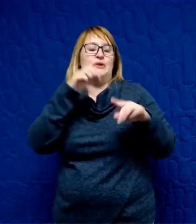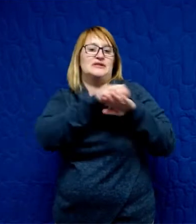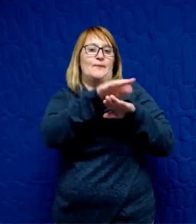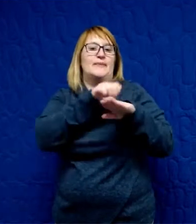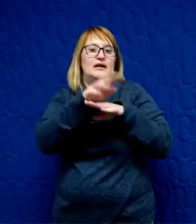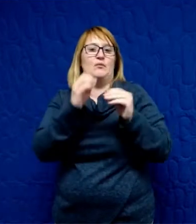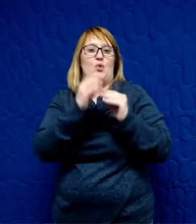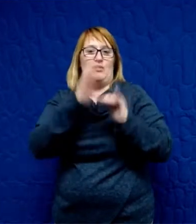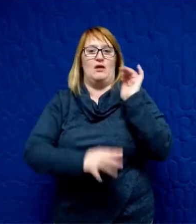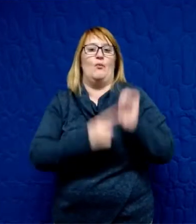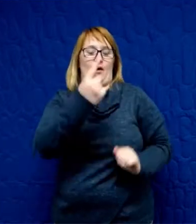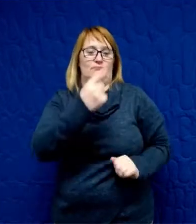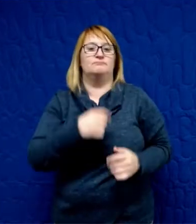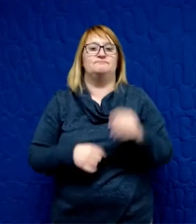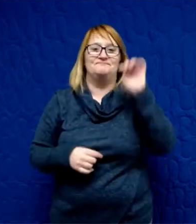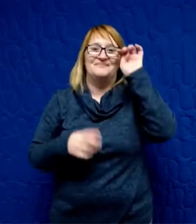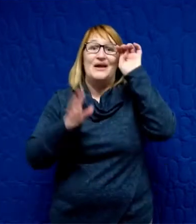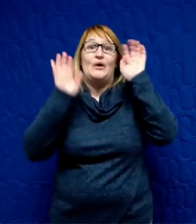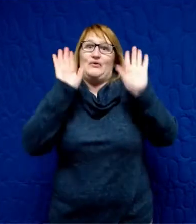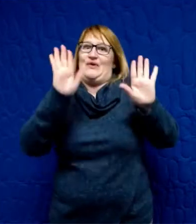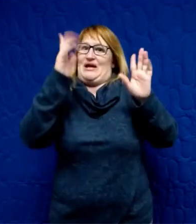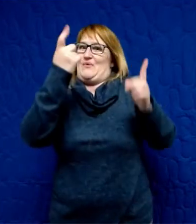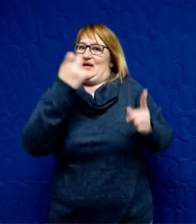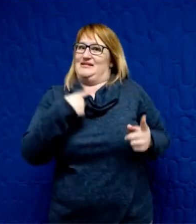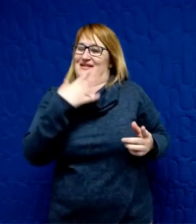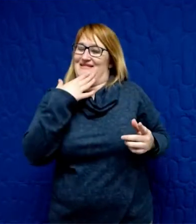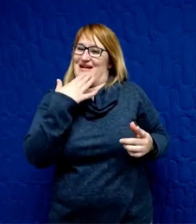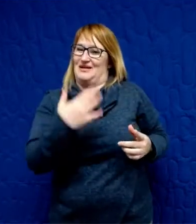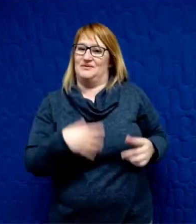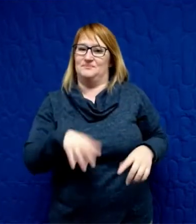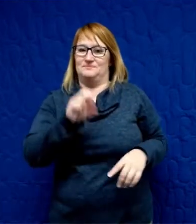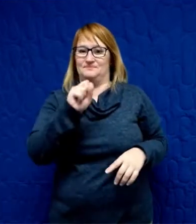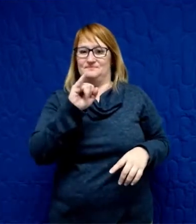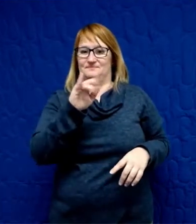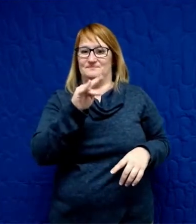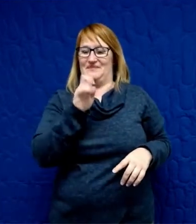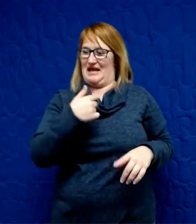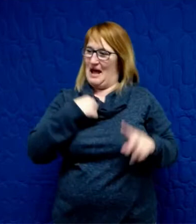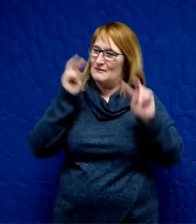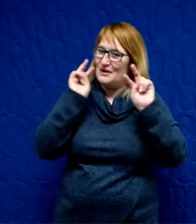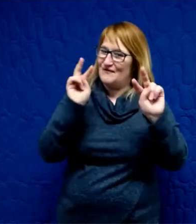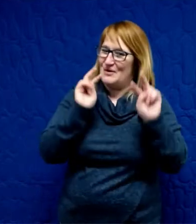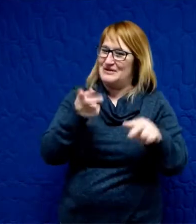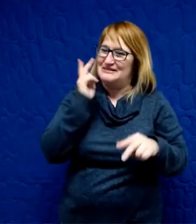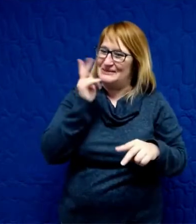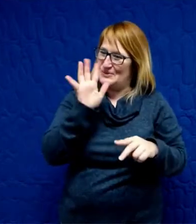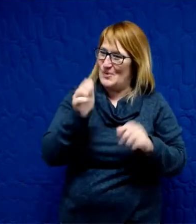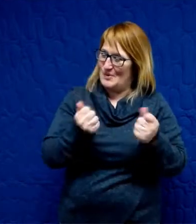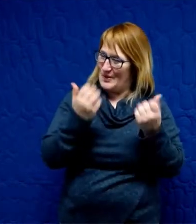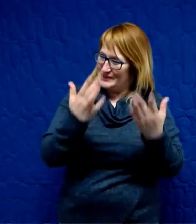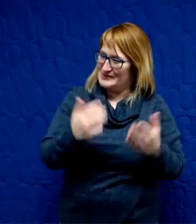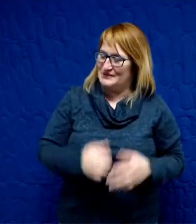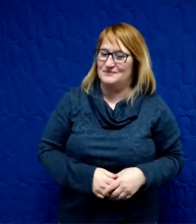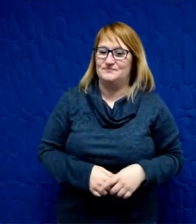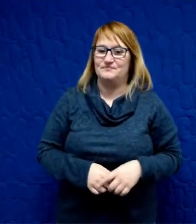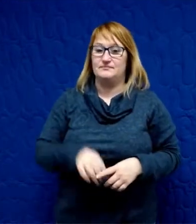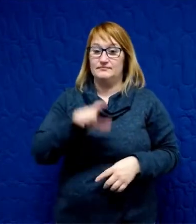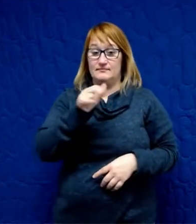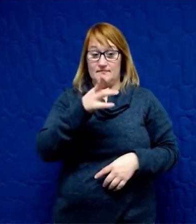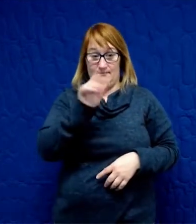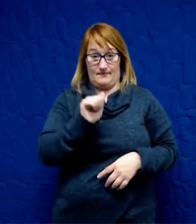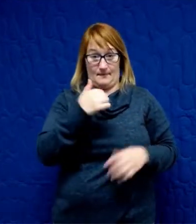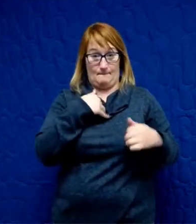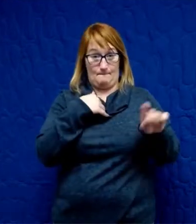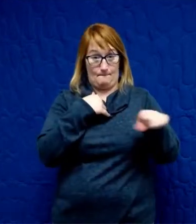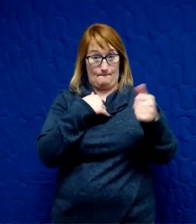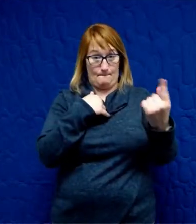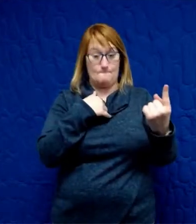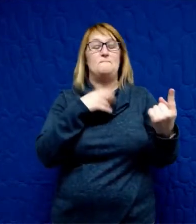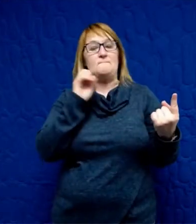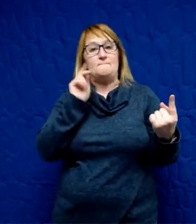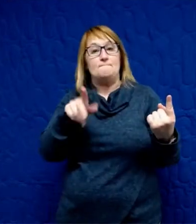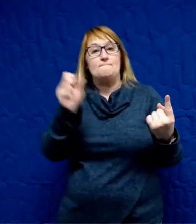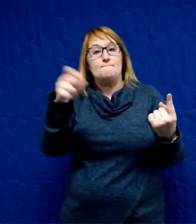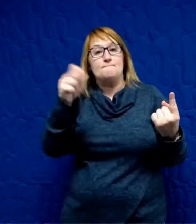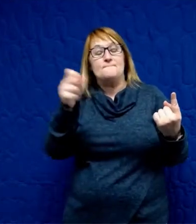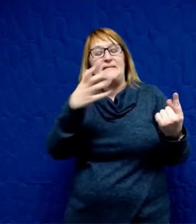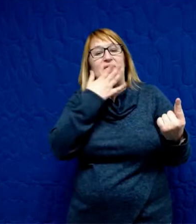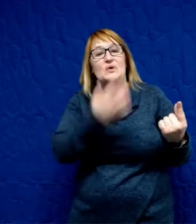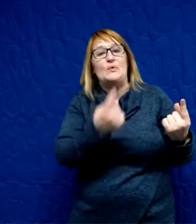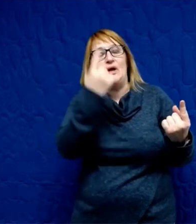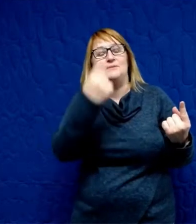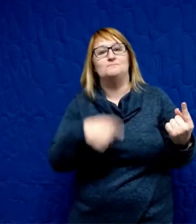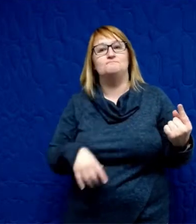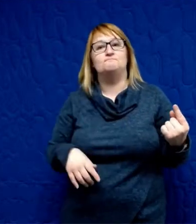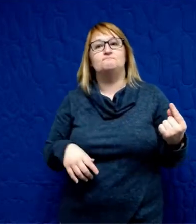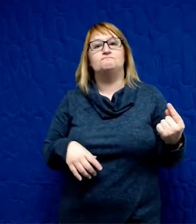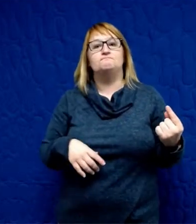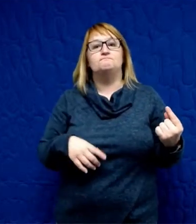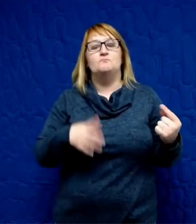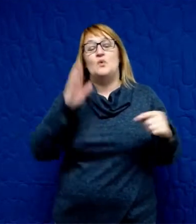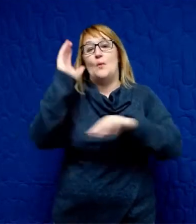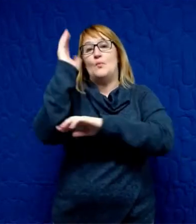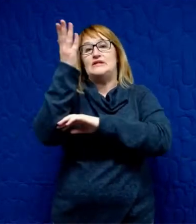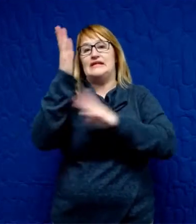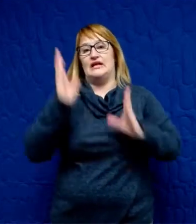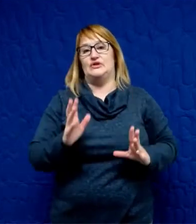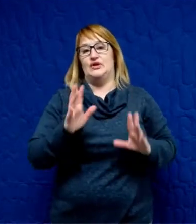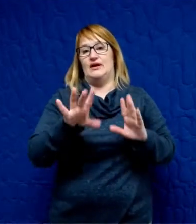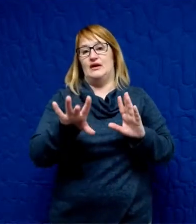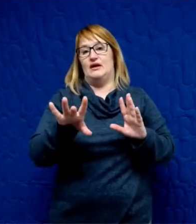question thanks for sending it in. Okay "when will presenters find out if they've